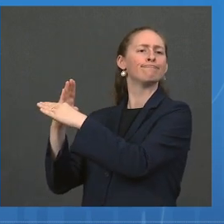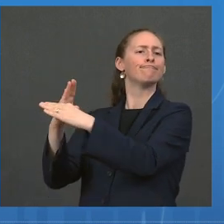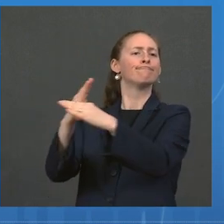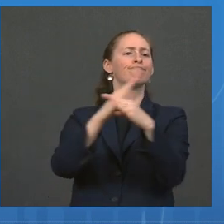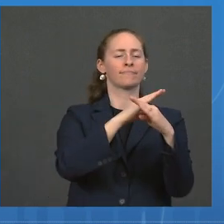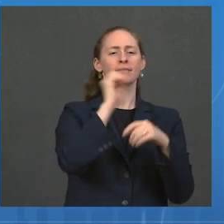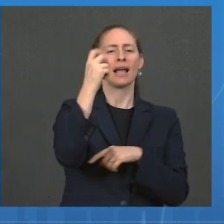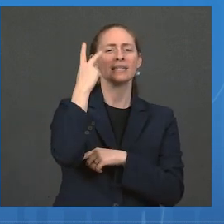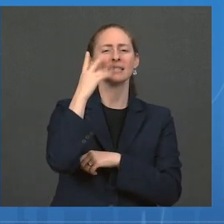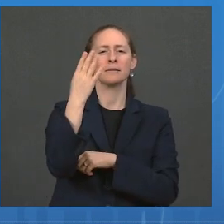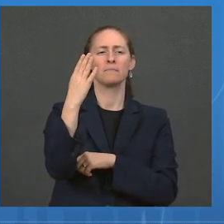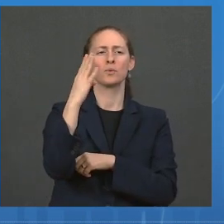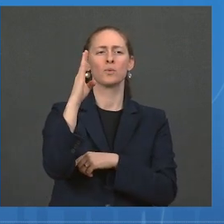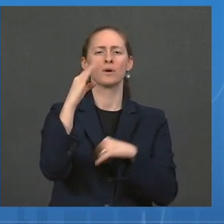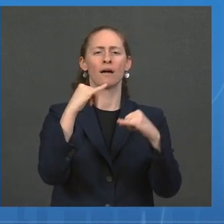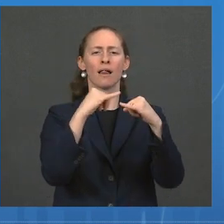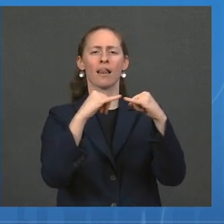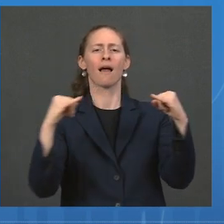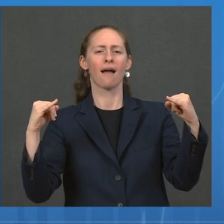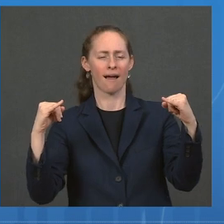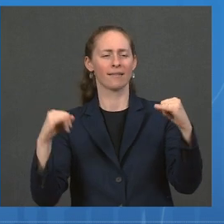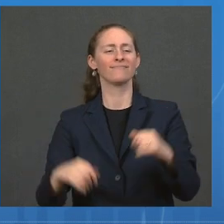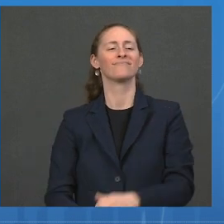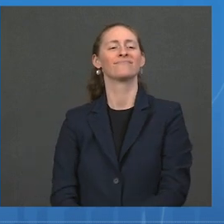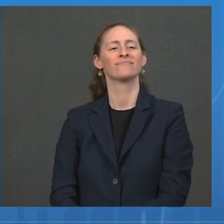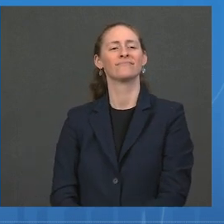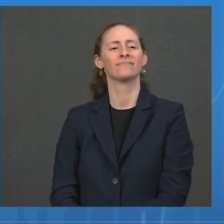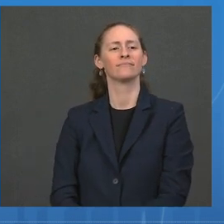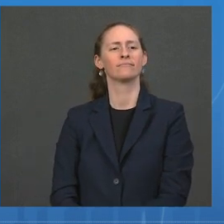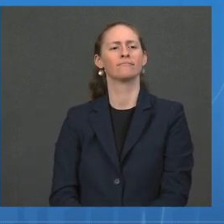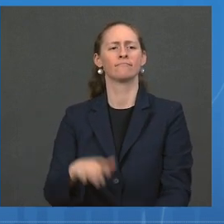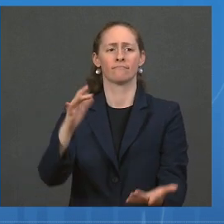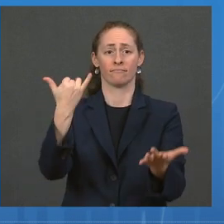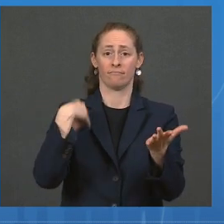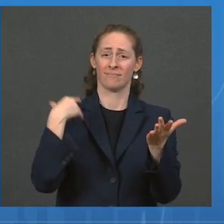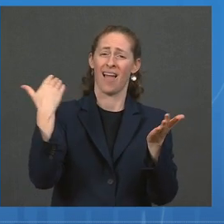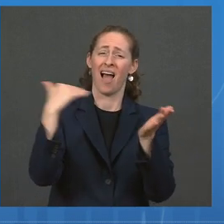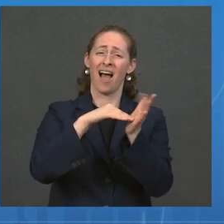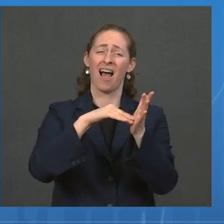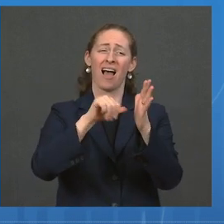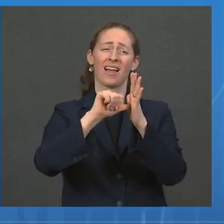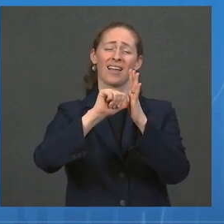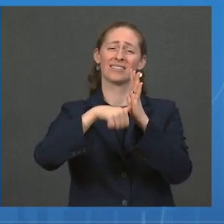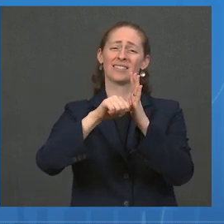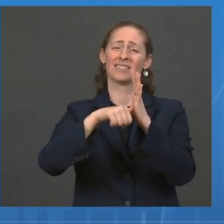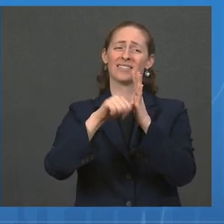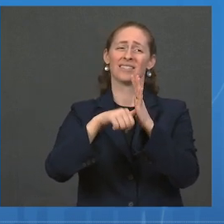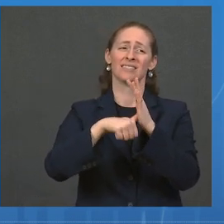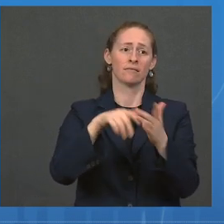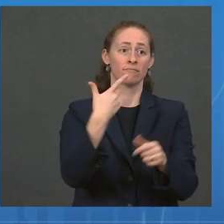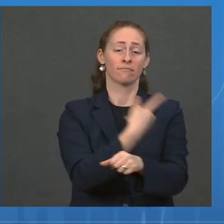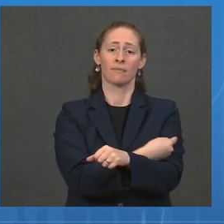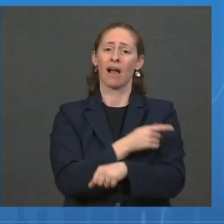As you've heard me say before, vaccination prevents hospitalizations due to COVID-19. On COVID Data Tracker,